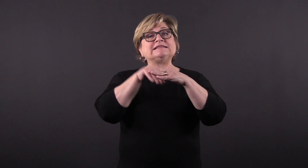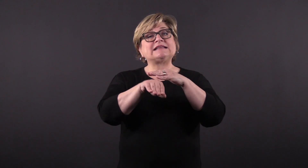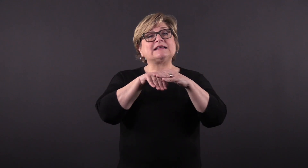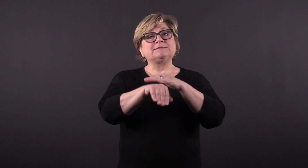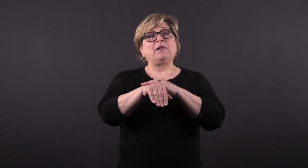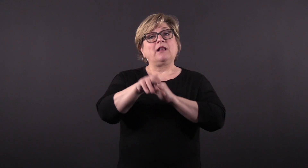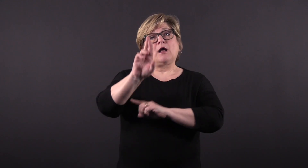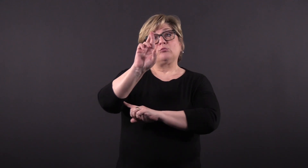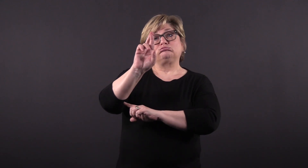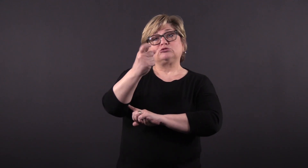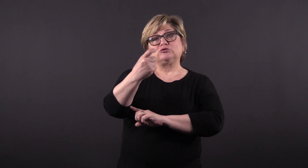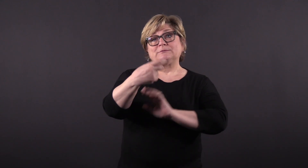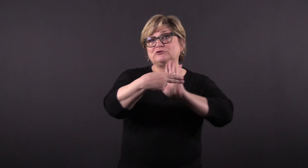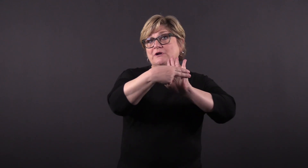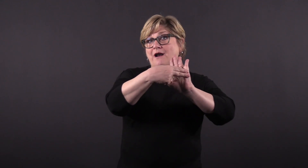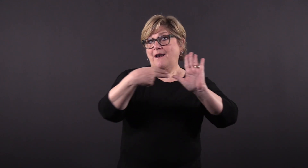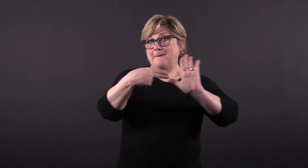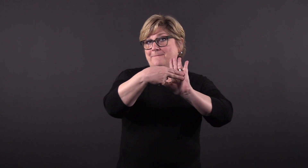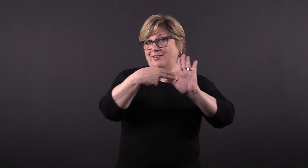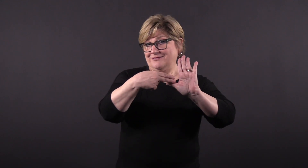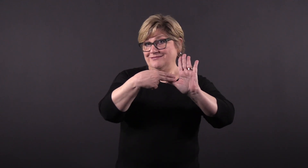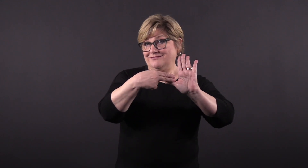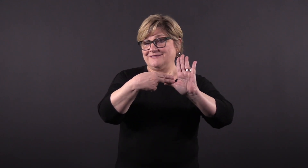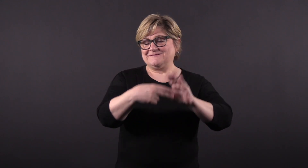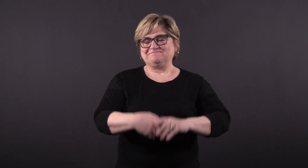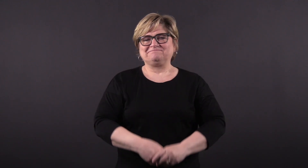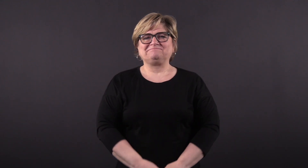Accessible prescription labels.